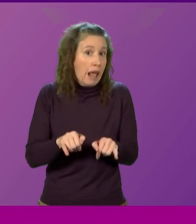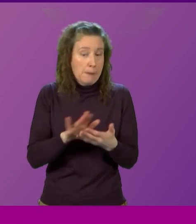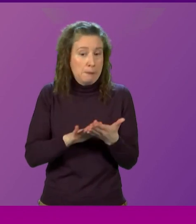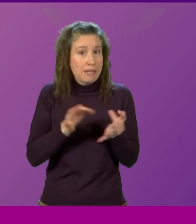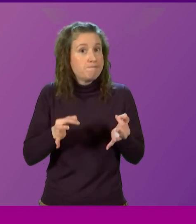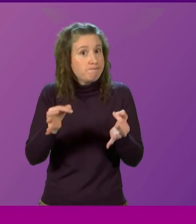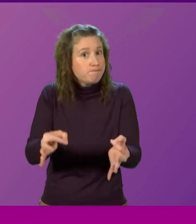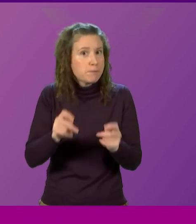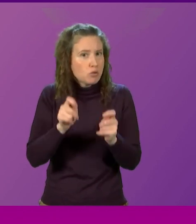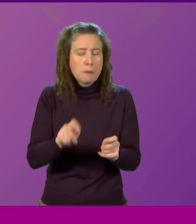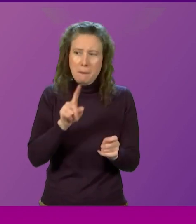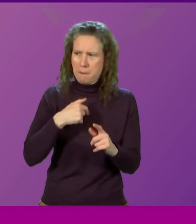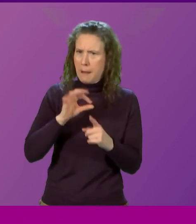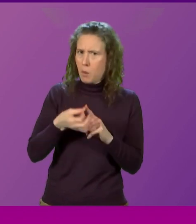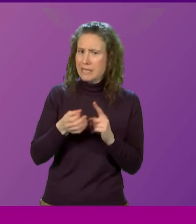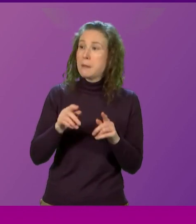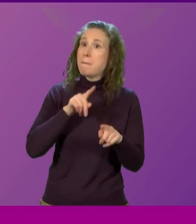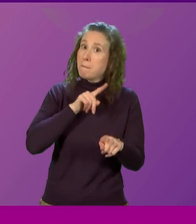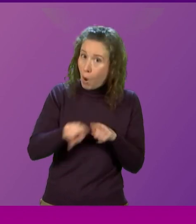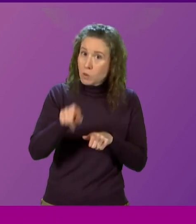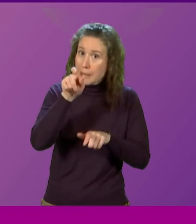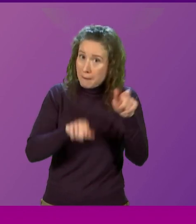I am making the point that, for the vast majority of patients, that is not the case.